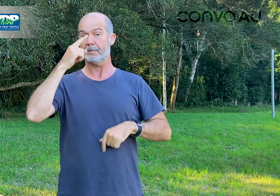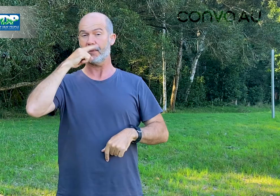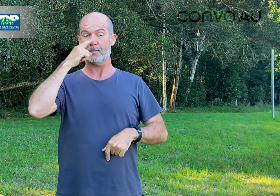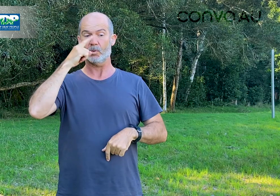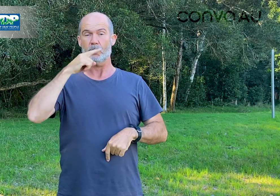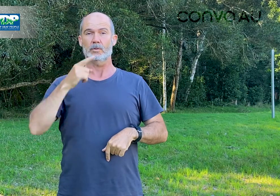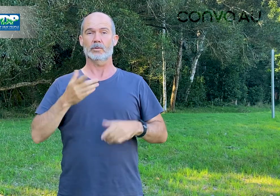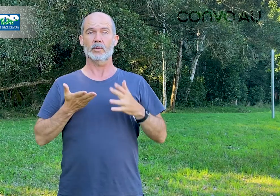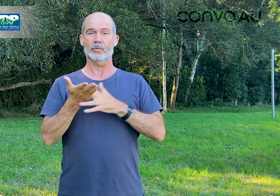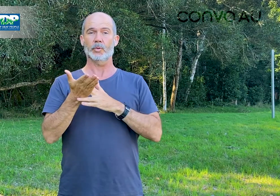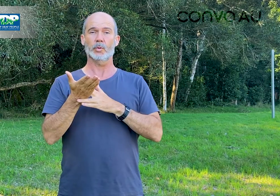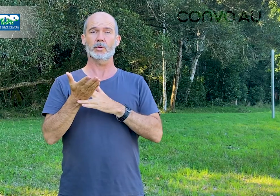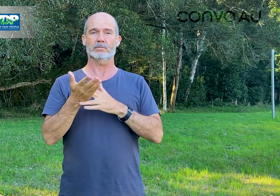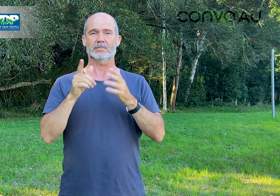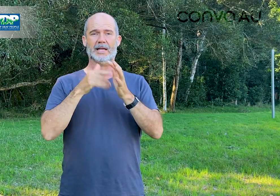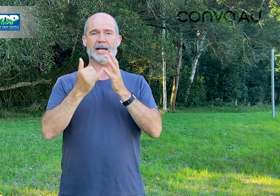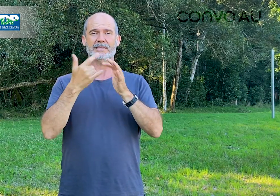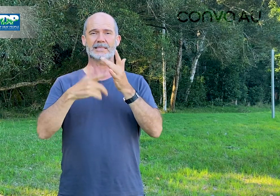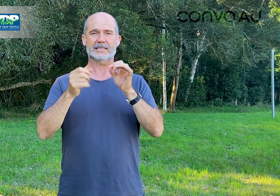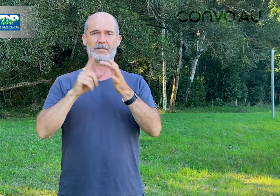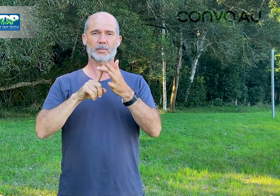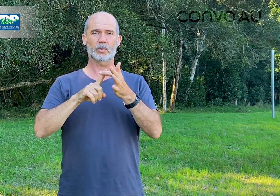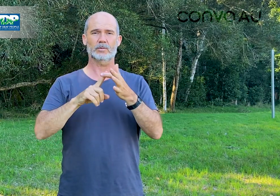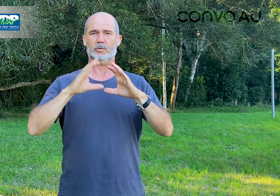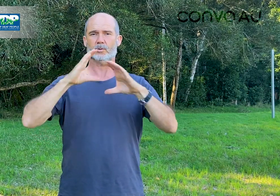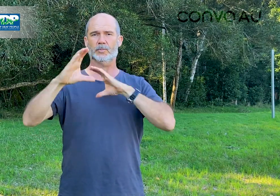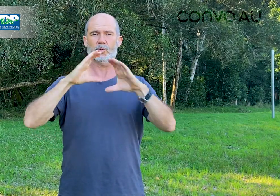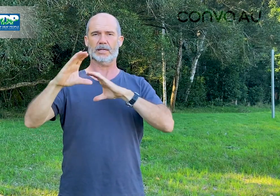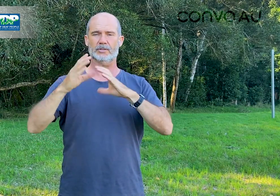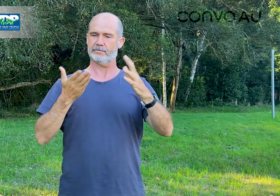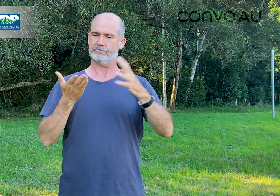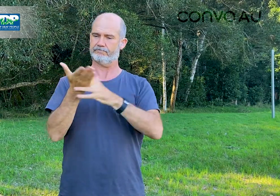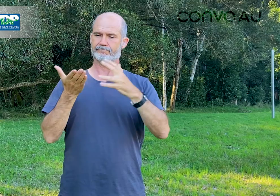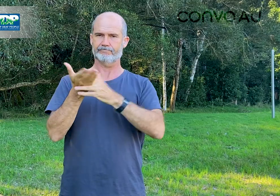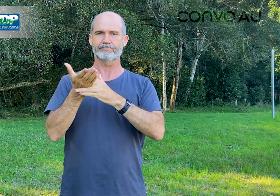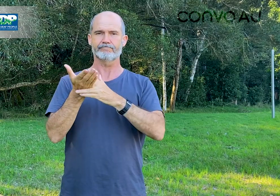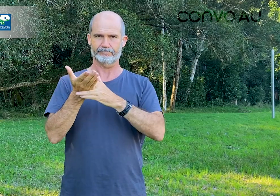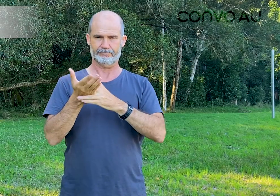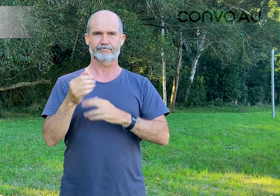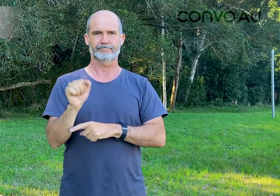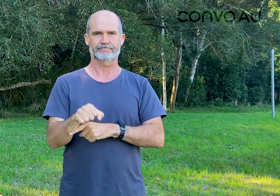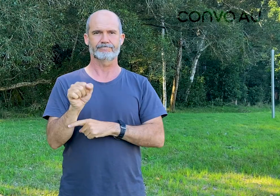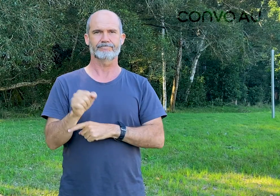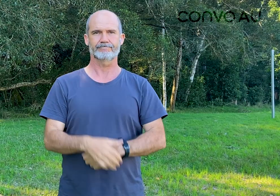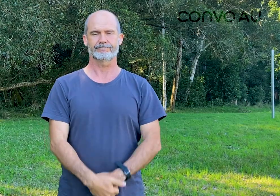and connect with others through accessible conversations.